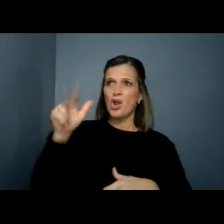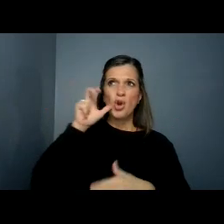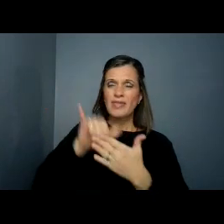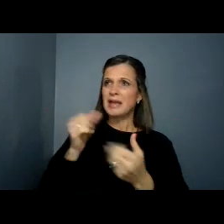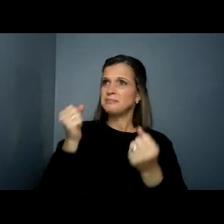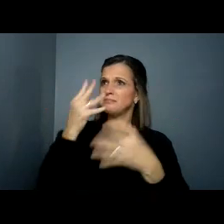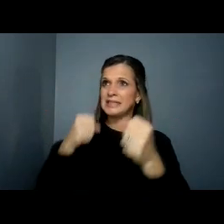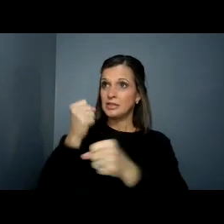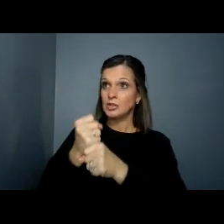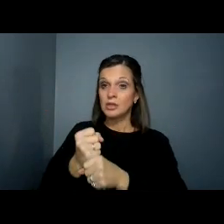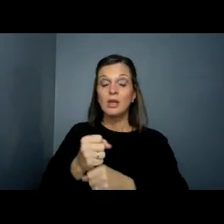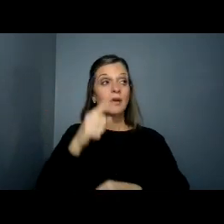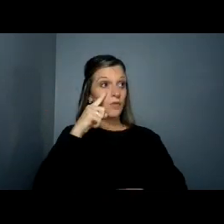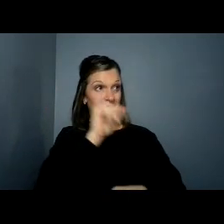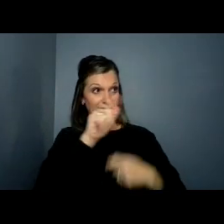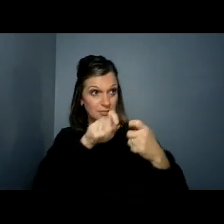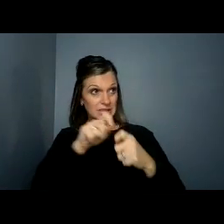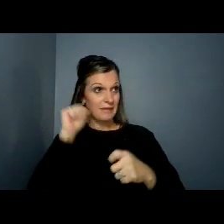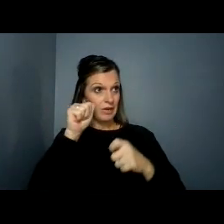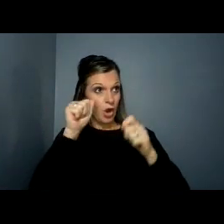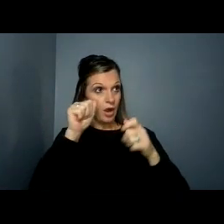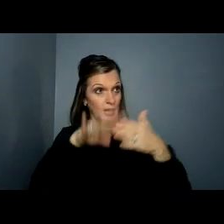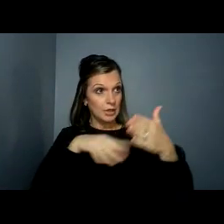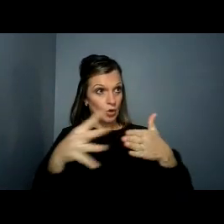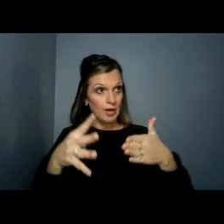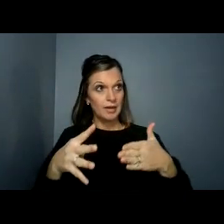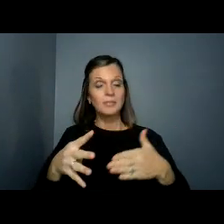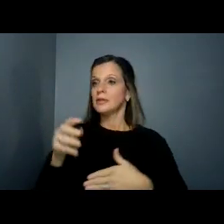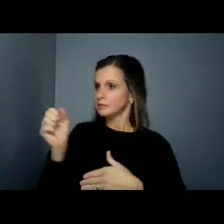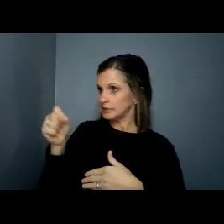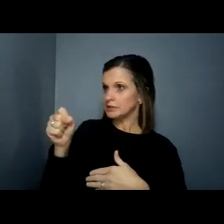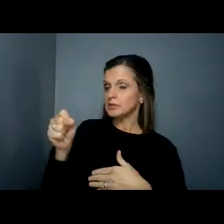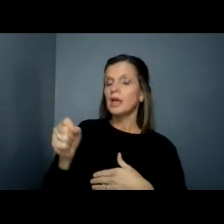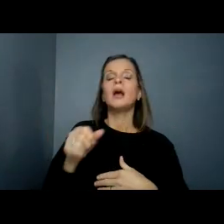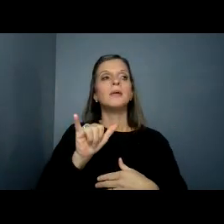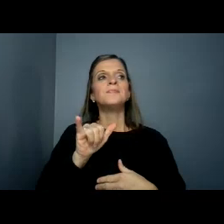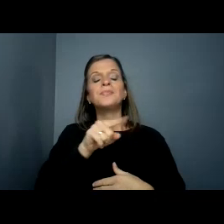They're going to tell you the leaves, the wind blowing, the. Yes.